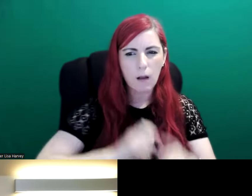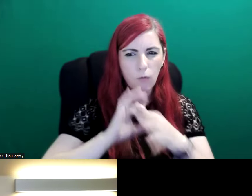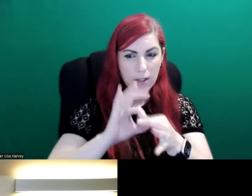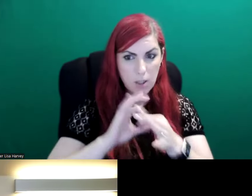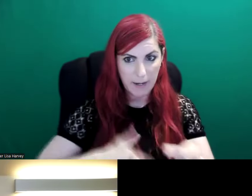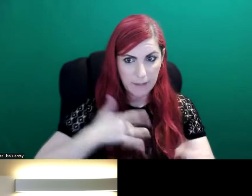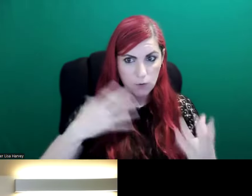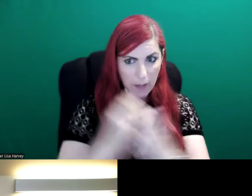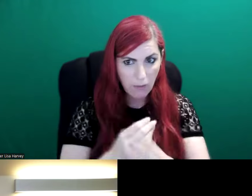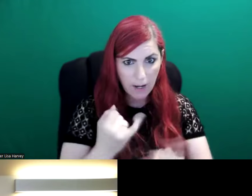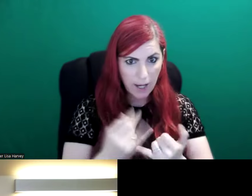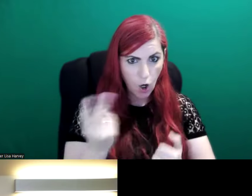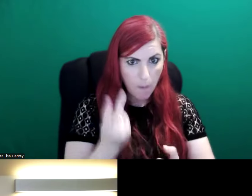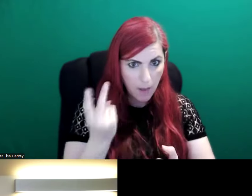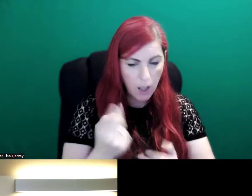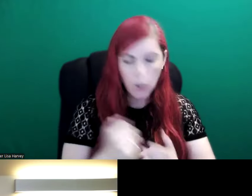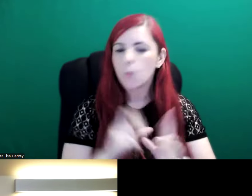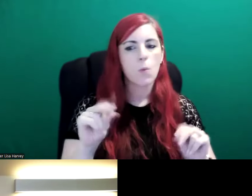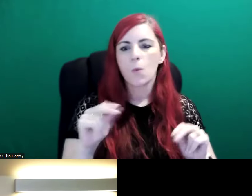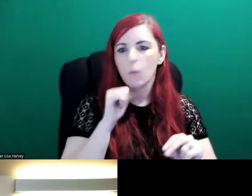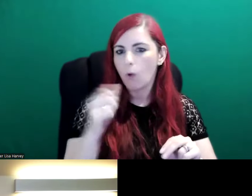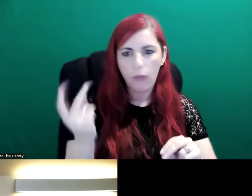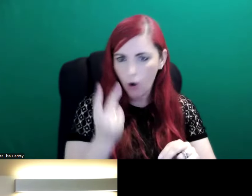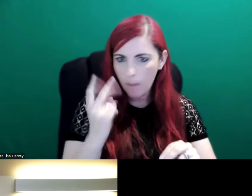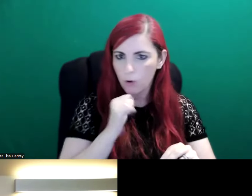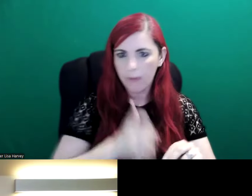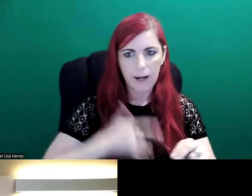couple? Brendan Rooney: They weren't a couple, they didn't live together. And in fact, they